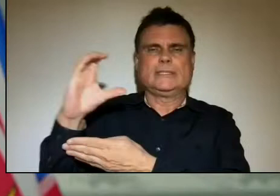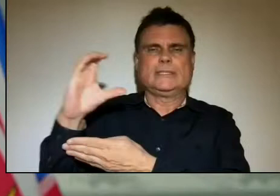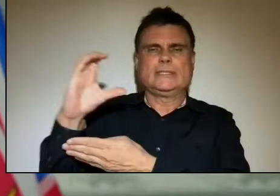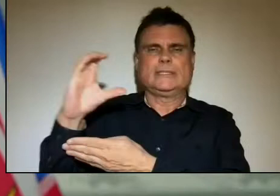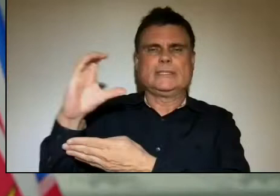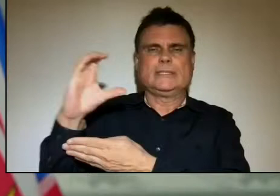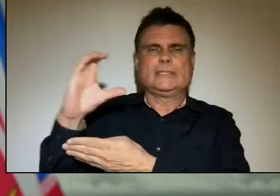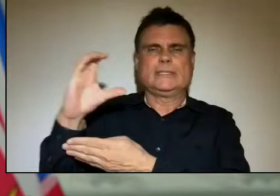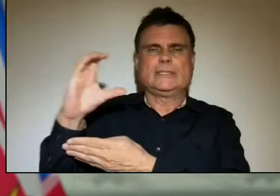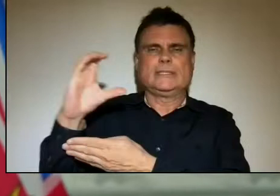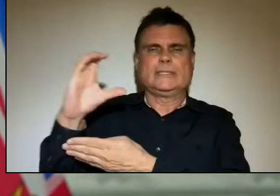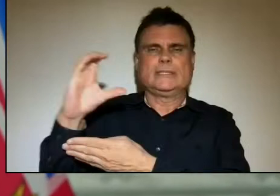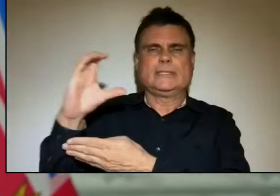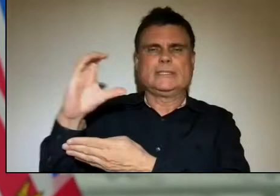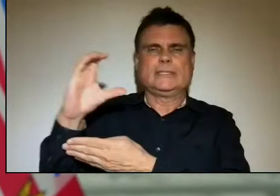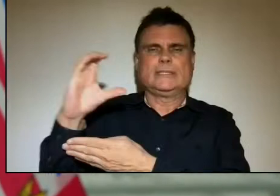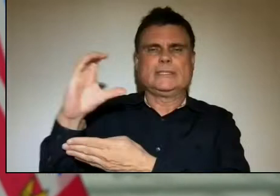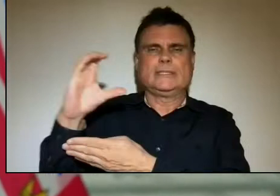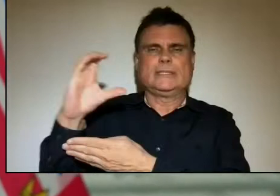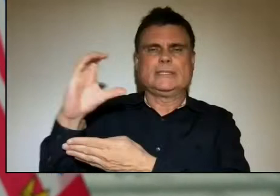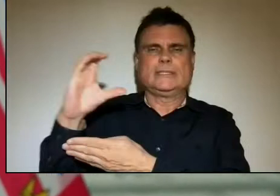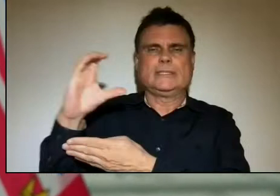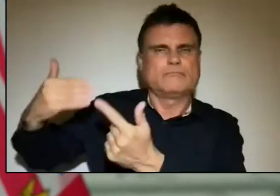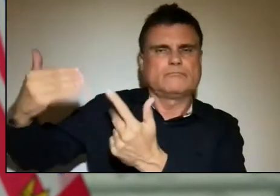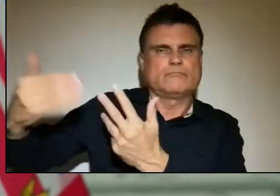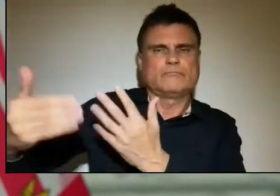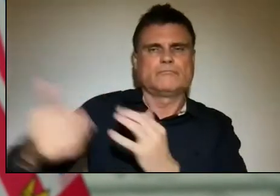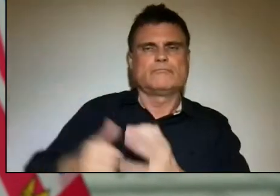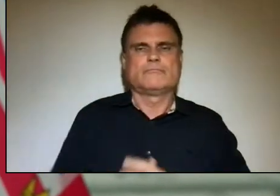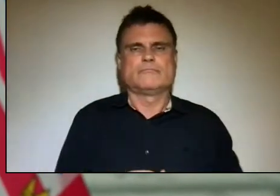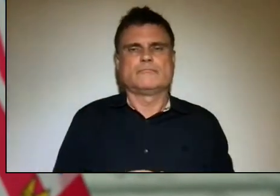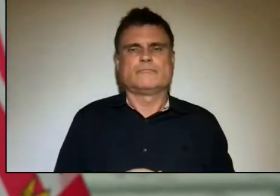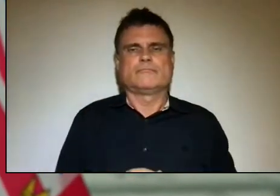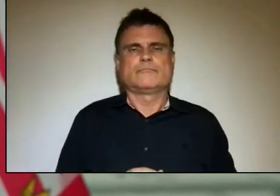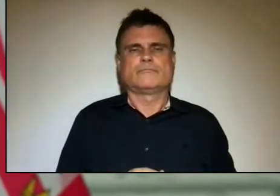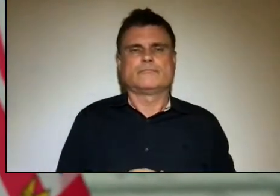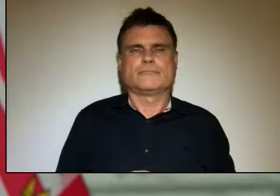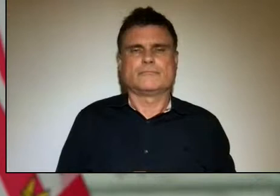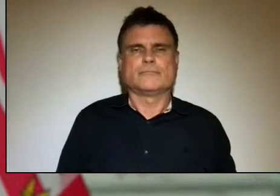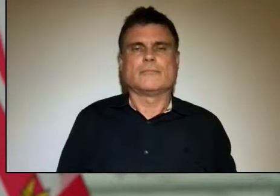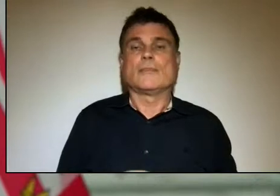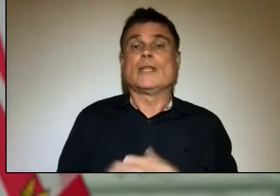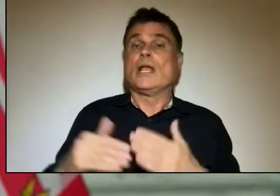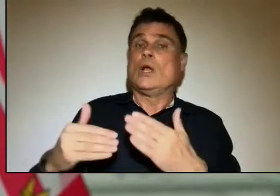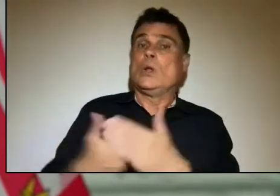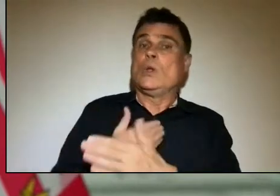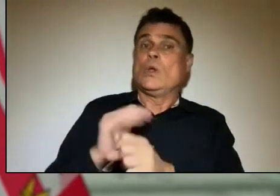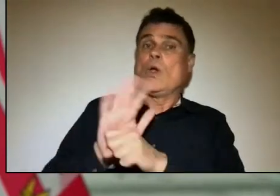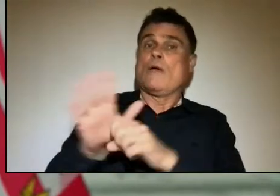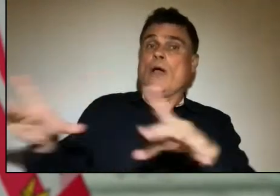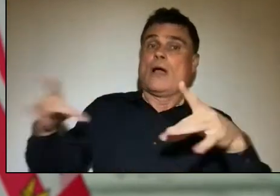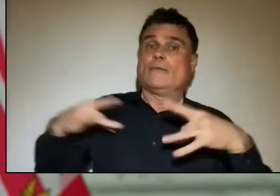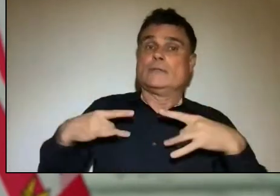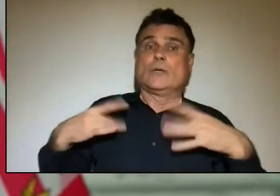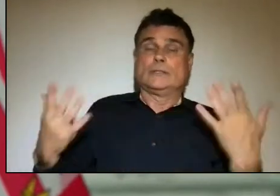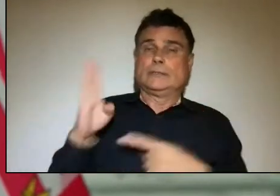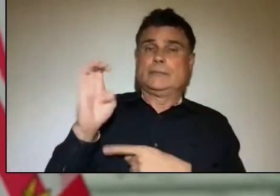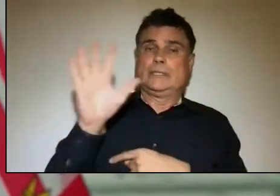So in the last 24 hours, we have